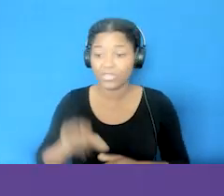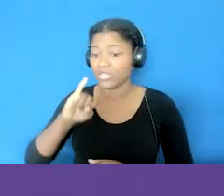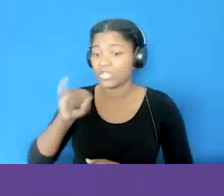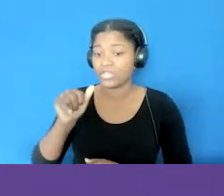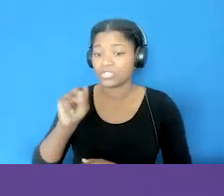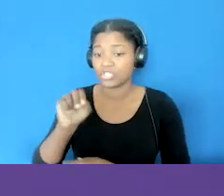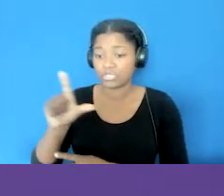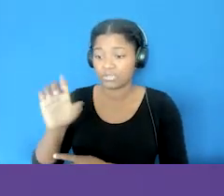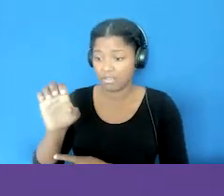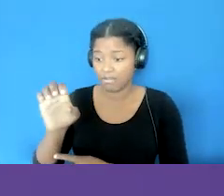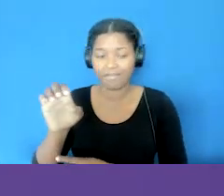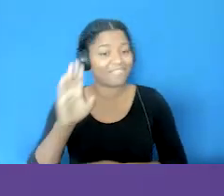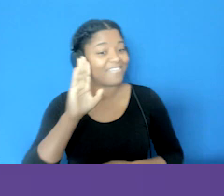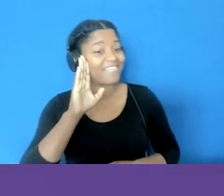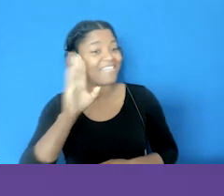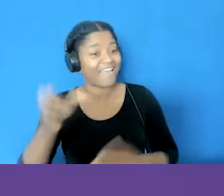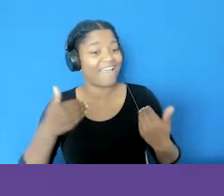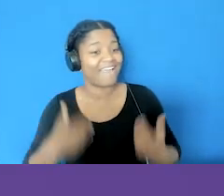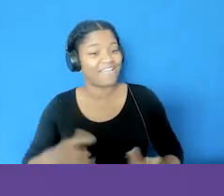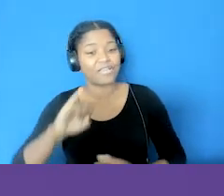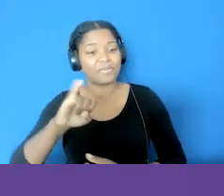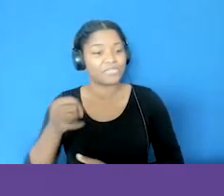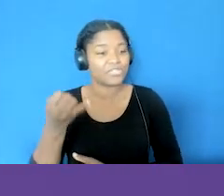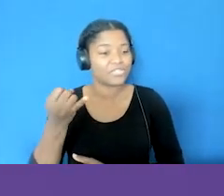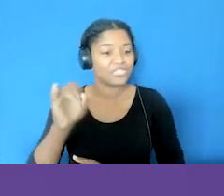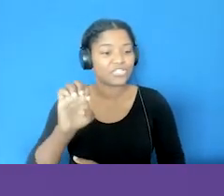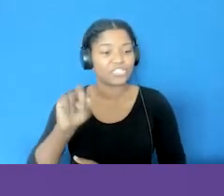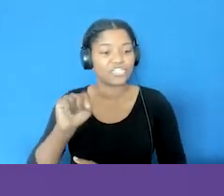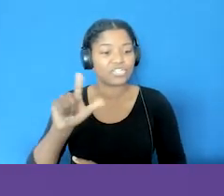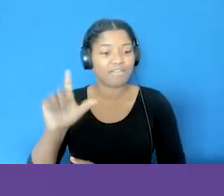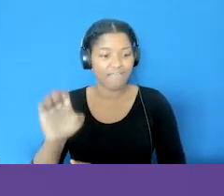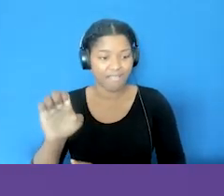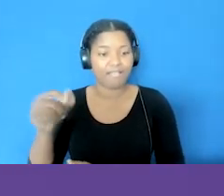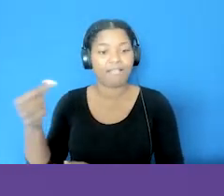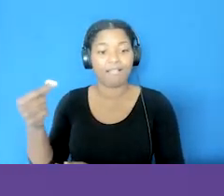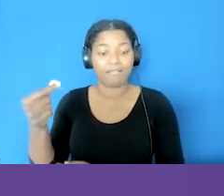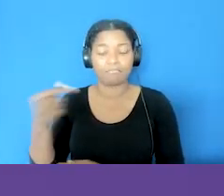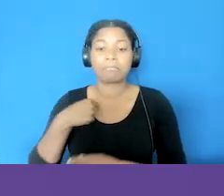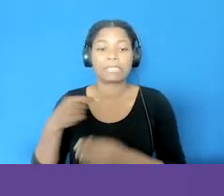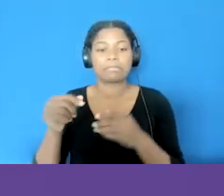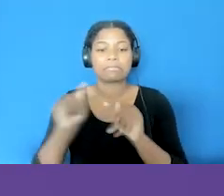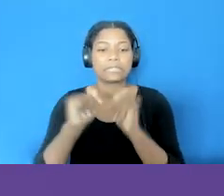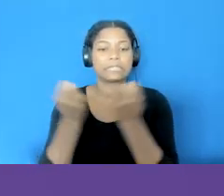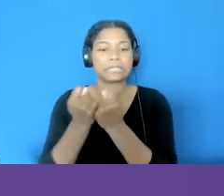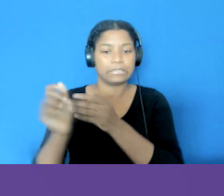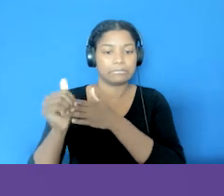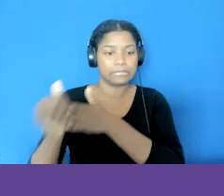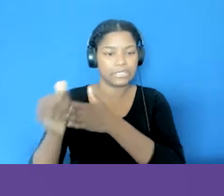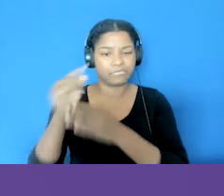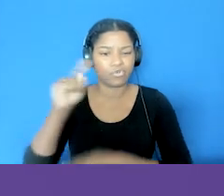Jannele? Jannele Gosey: Hi. I'm Jannele Gosey, Team Leader and Senior Grants Officer in the Division of Grants and Agreements.